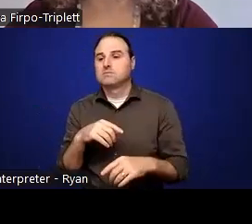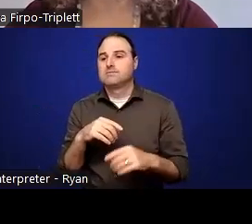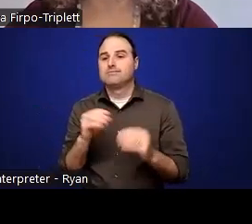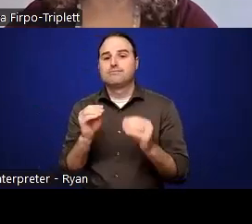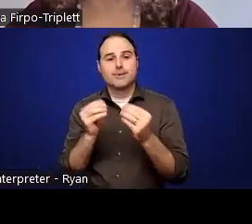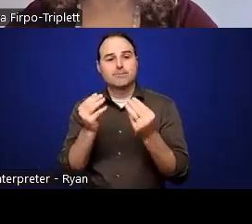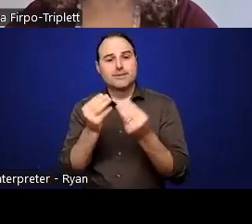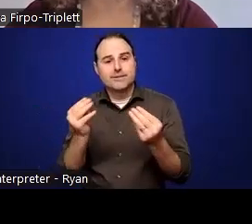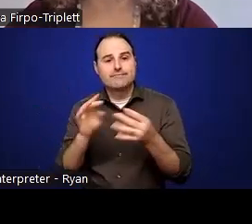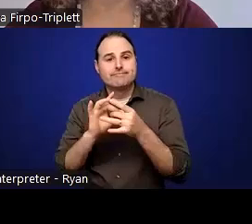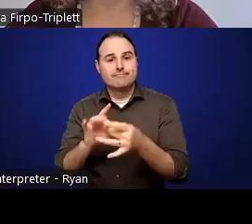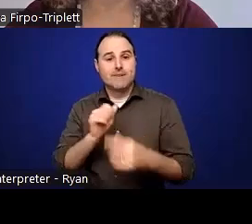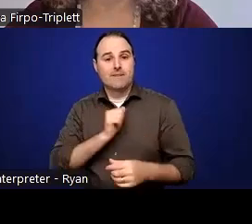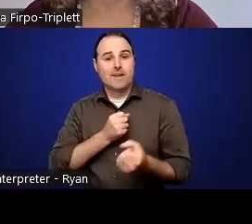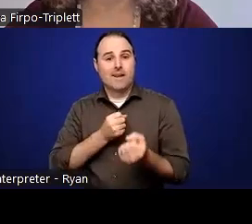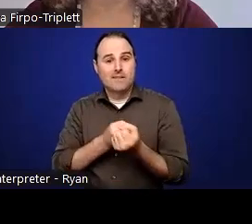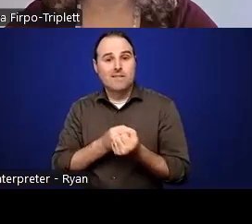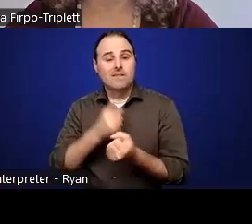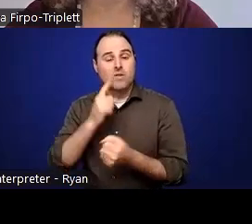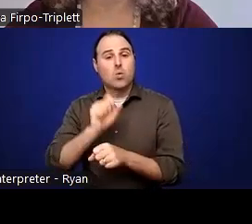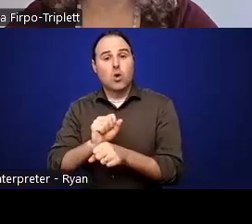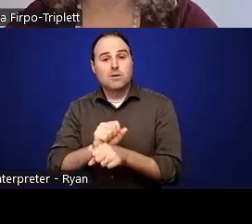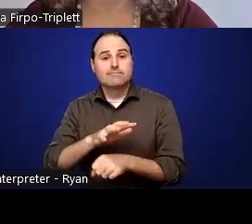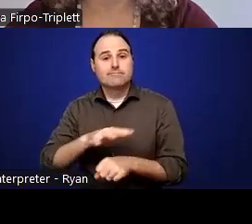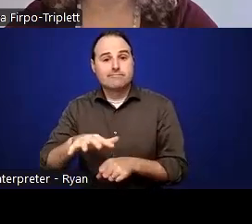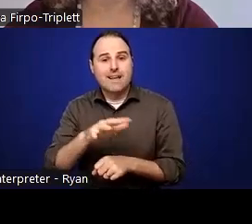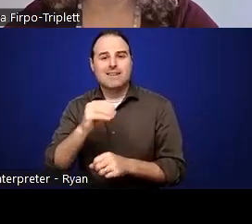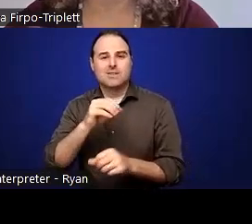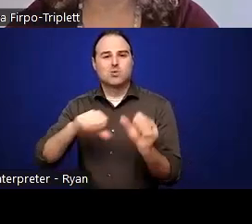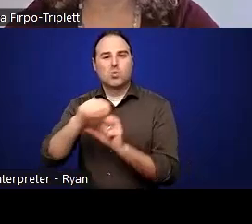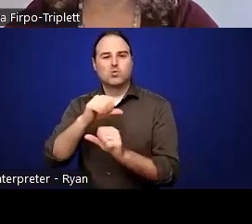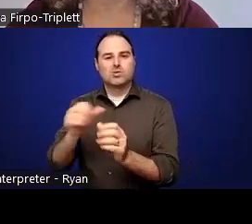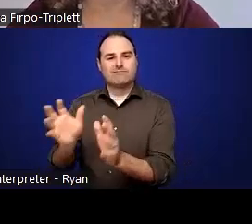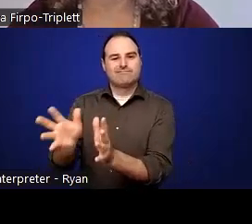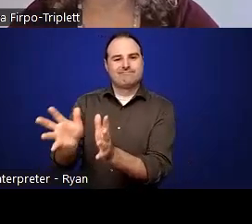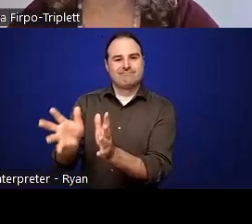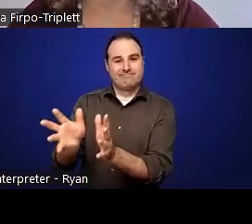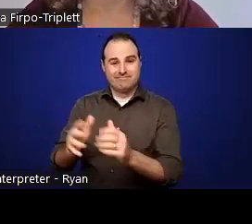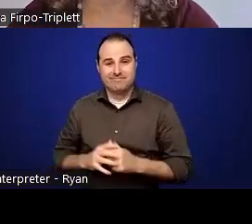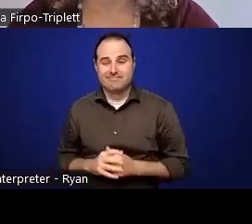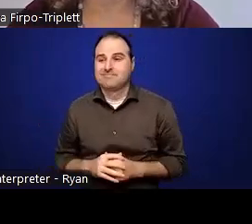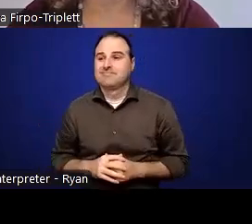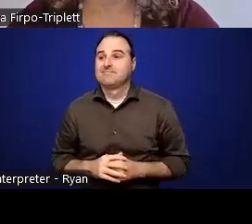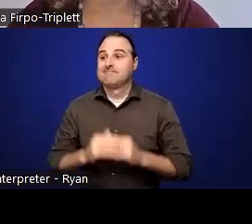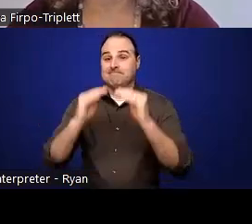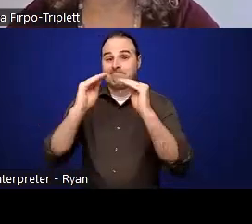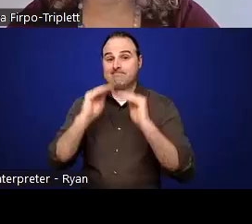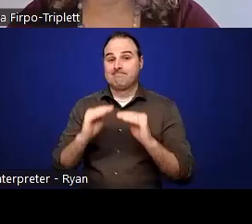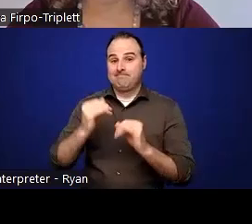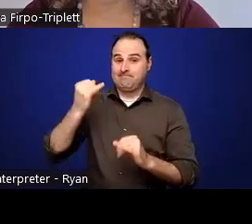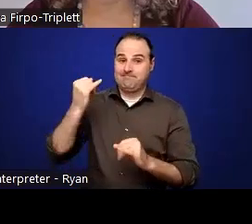and social situations with acquaintances. So you can move on to the last one. Clearly,